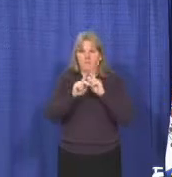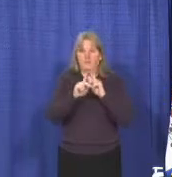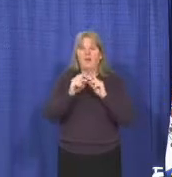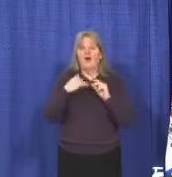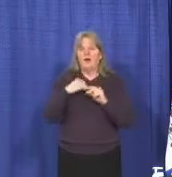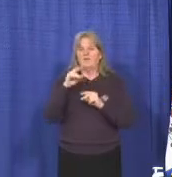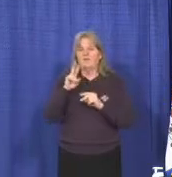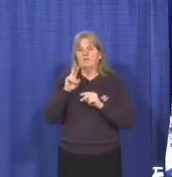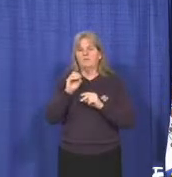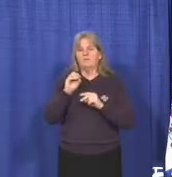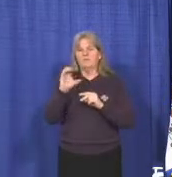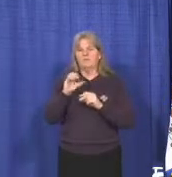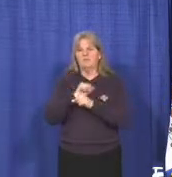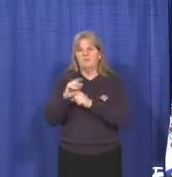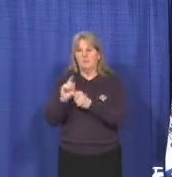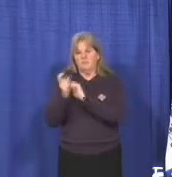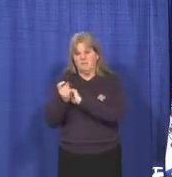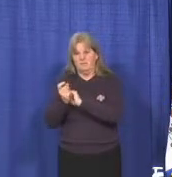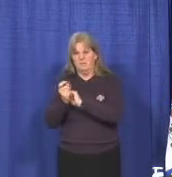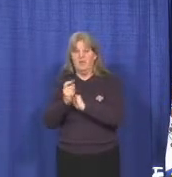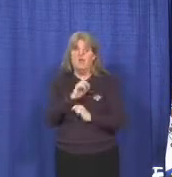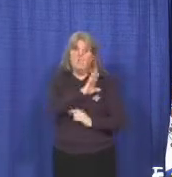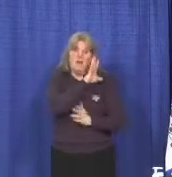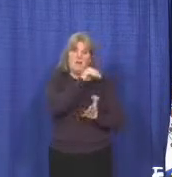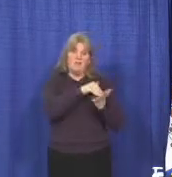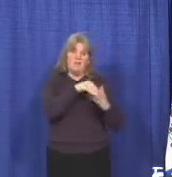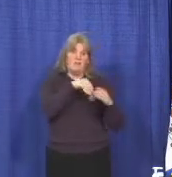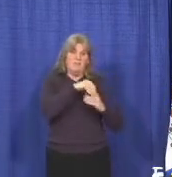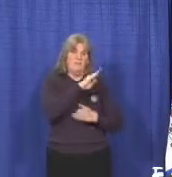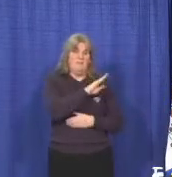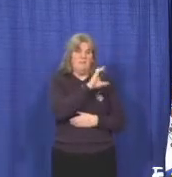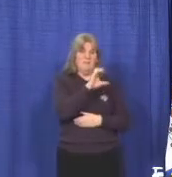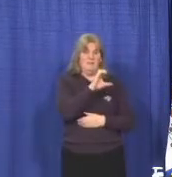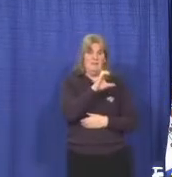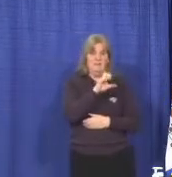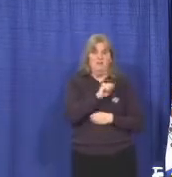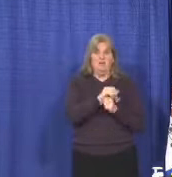and over 5,000 in BC alone.